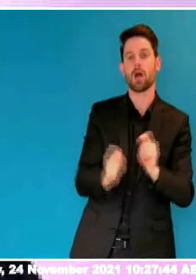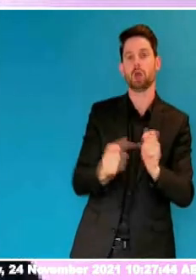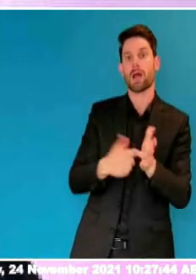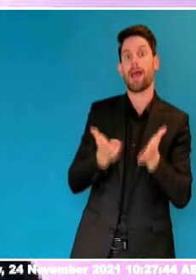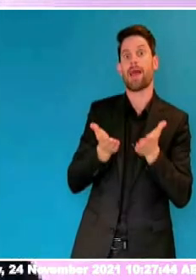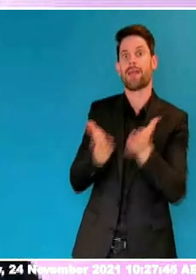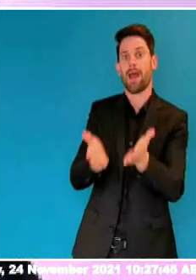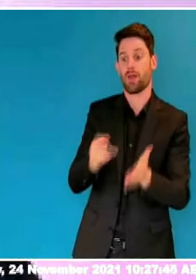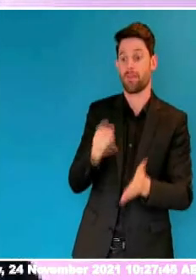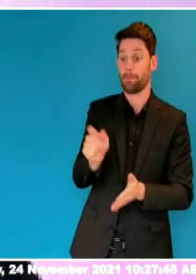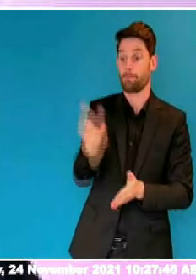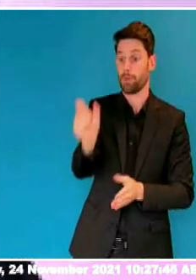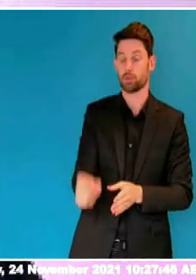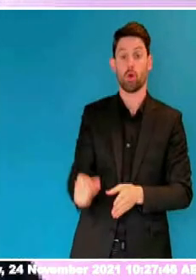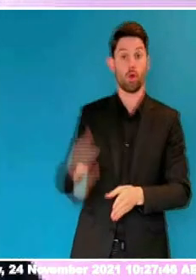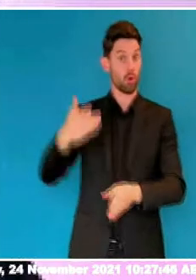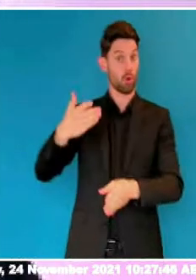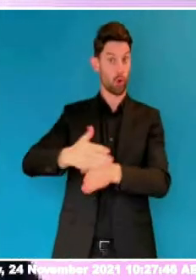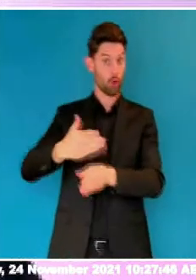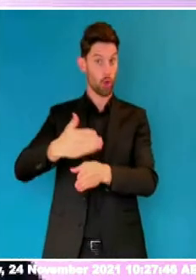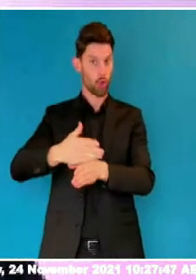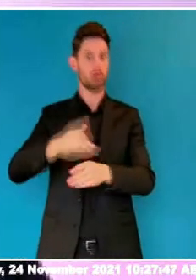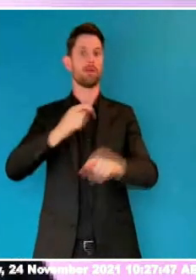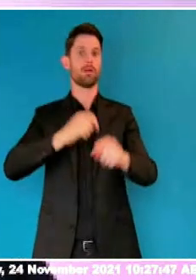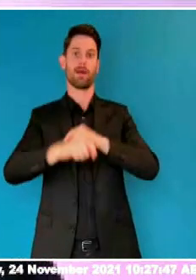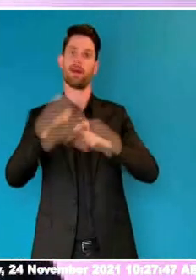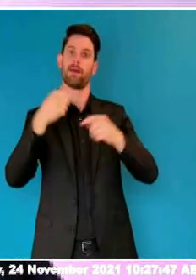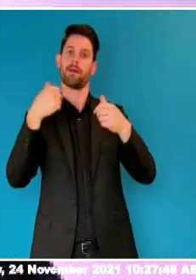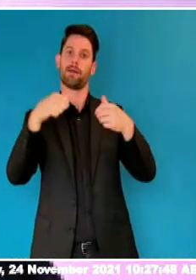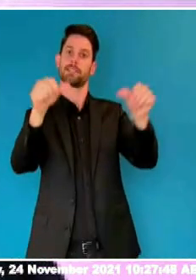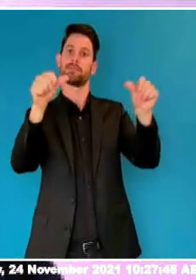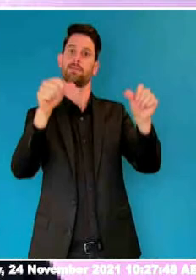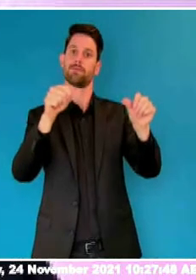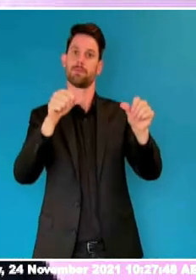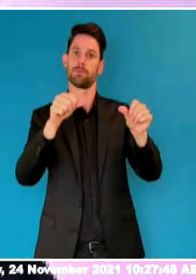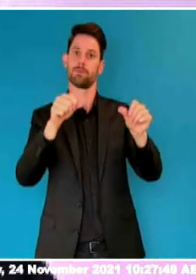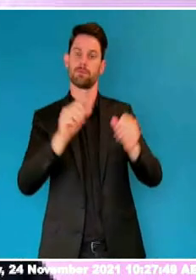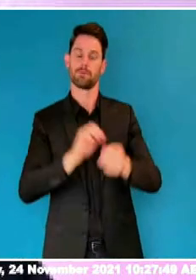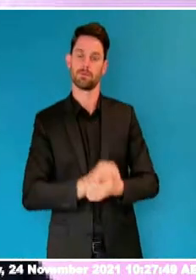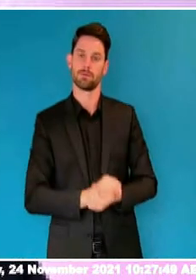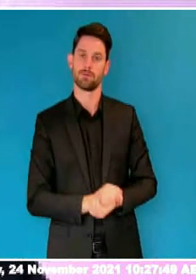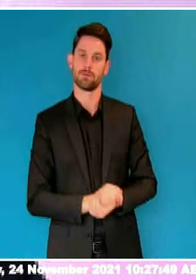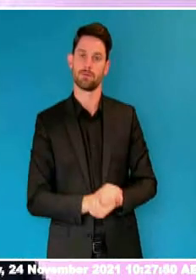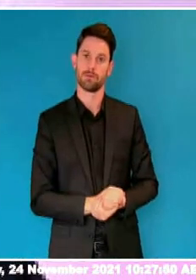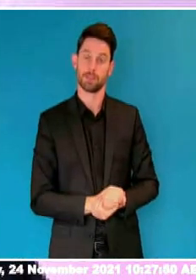Yes. MS DOWSETT: Should the Royal Commission take from that that Accenture